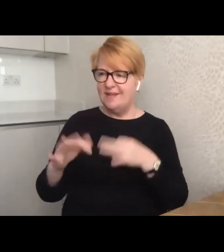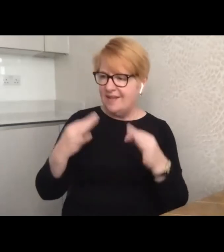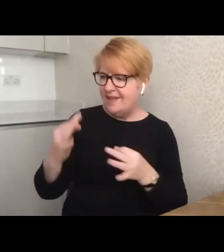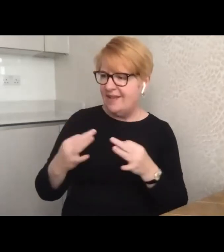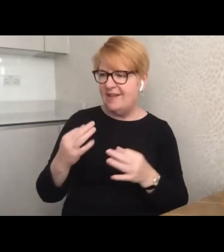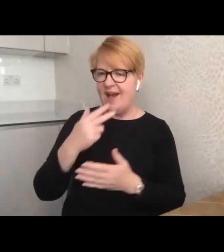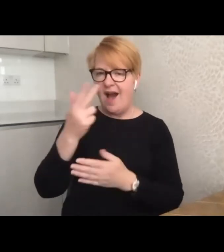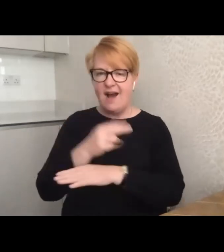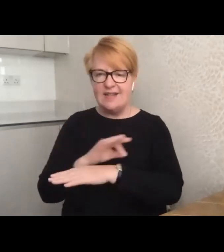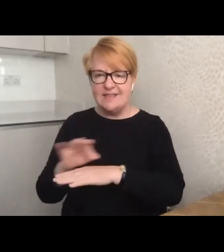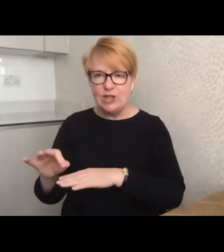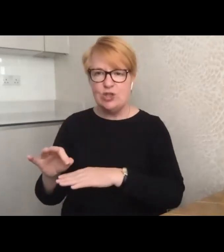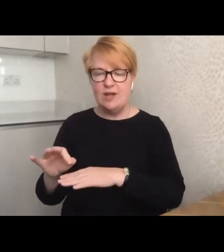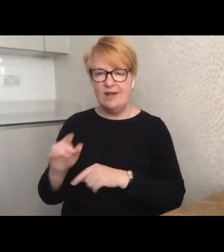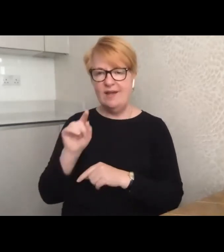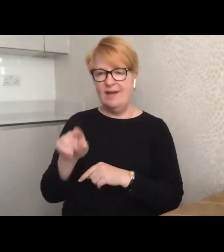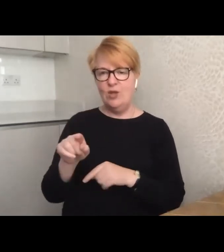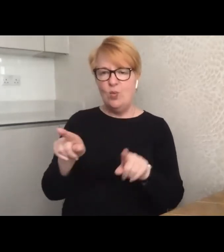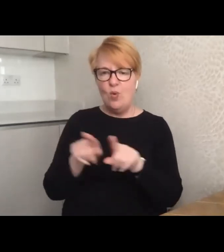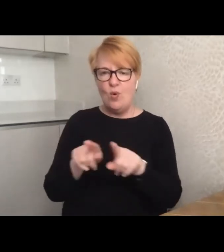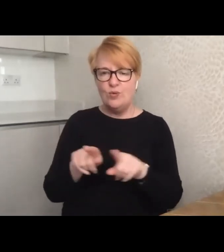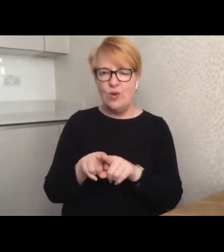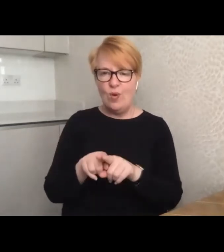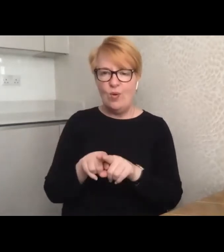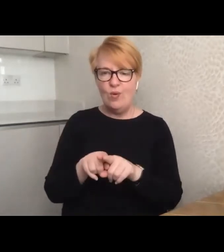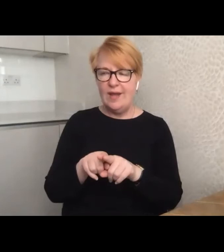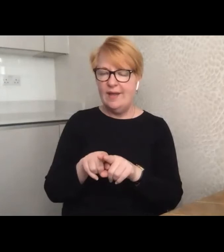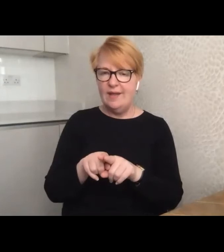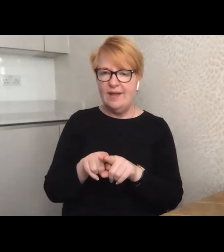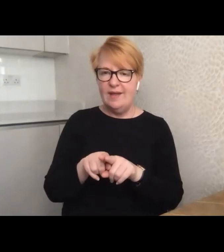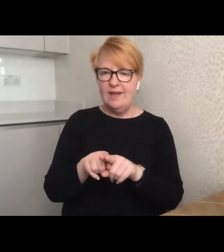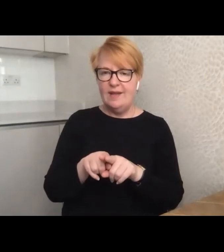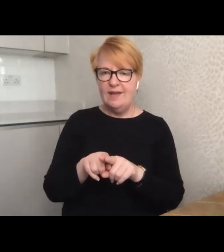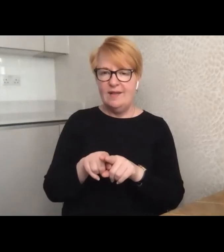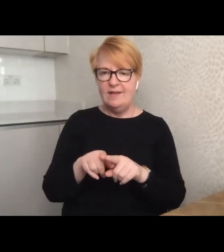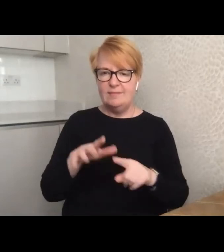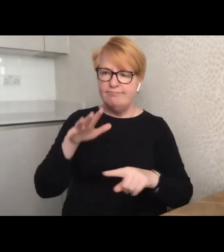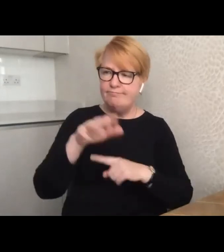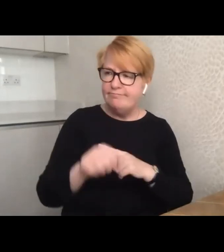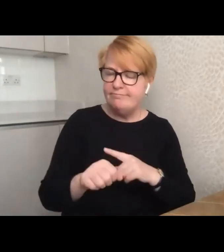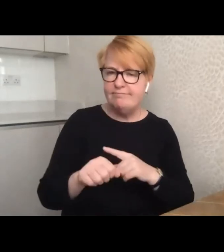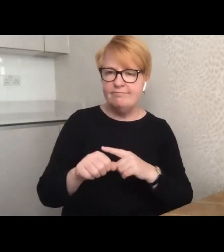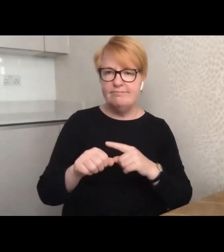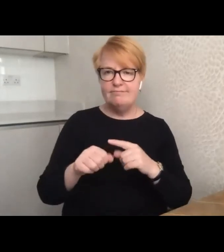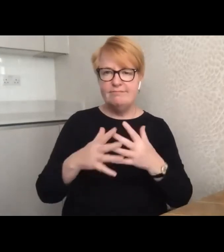And you also embrace a more kind of expansive understanding of what we consider art to be and